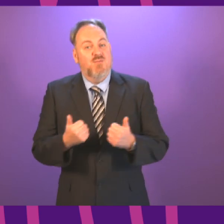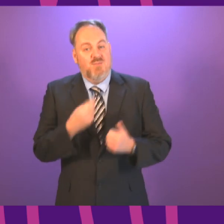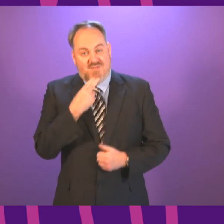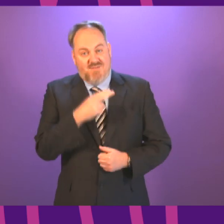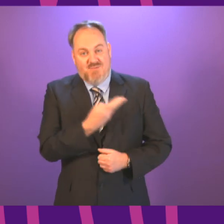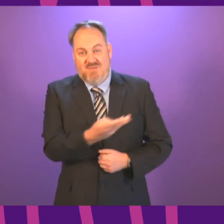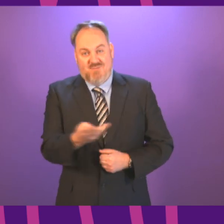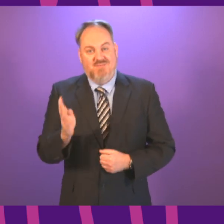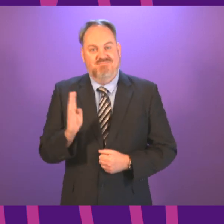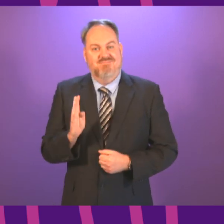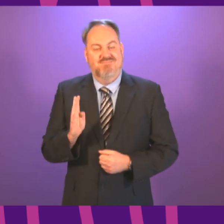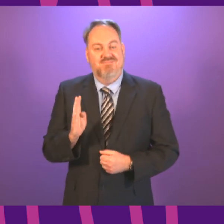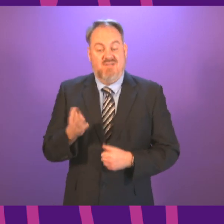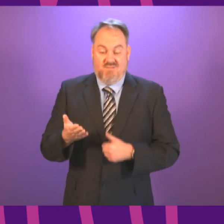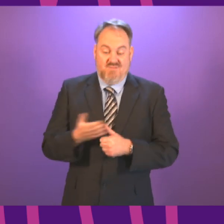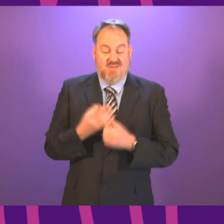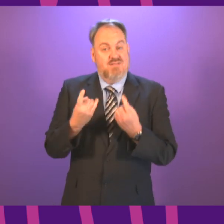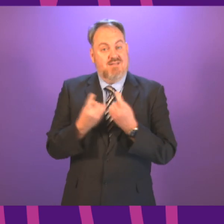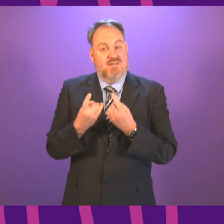The Presiding Officer (Ken Macintosh): Good afternoon, colleagues. Our first item